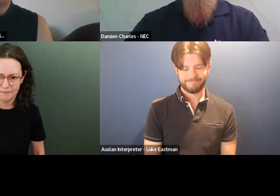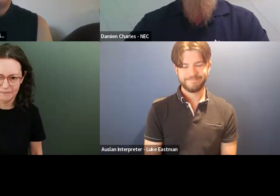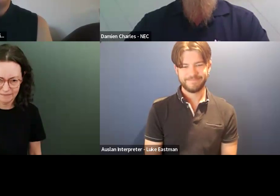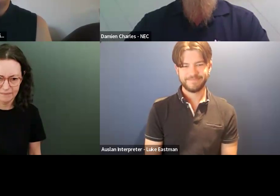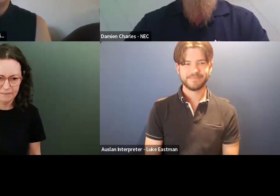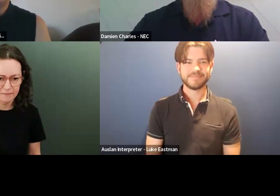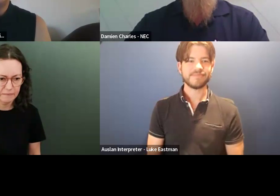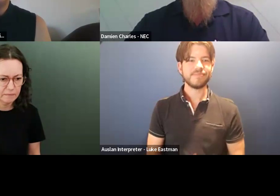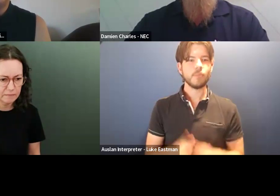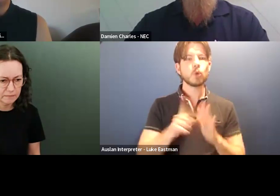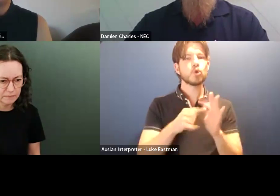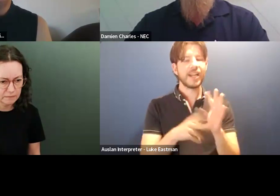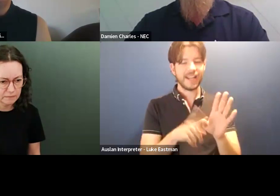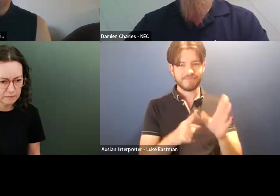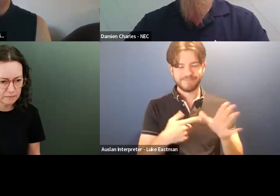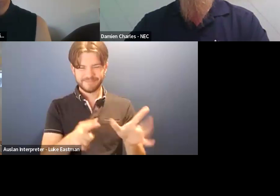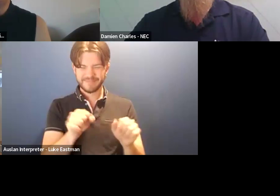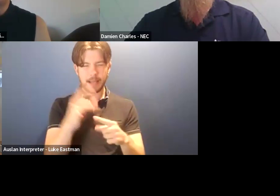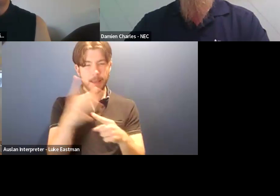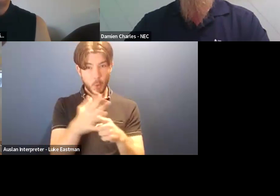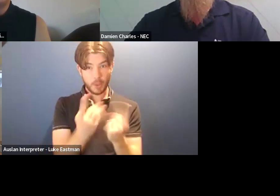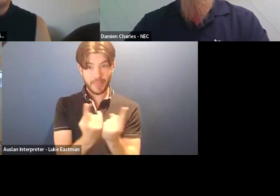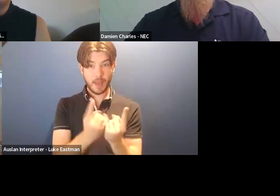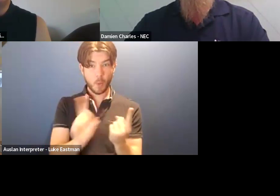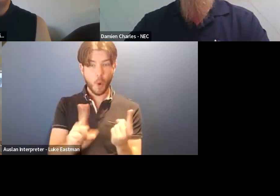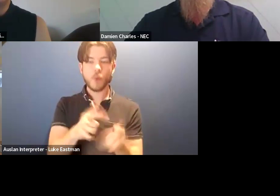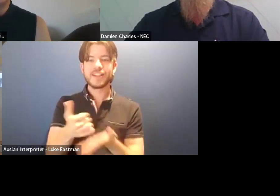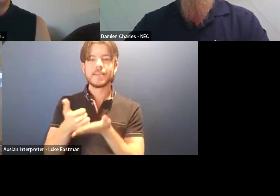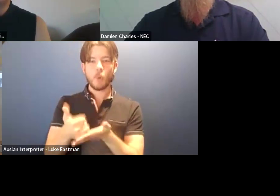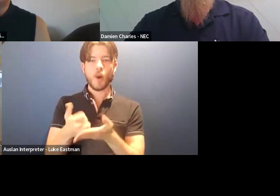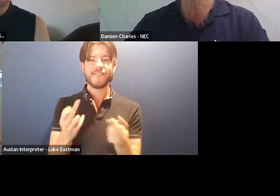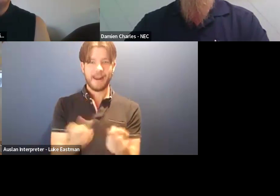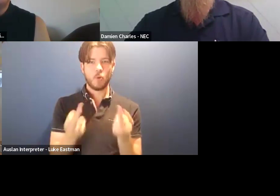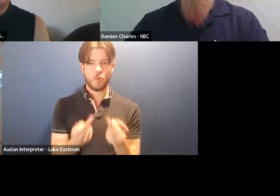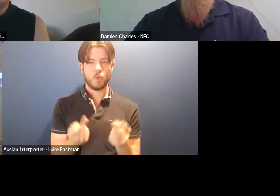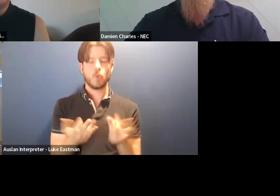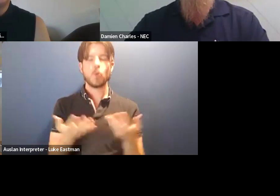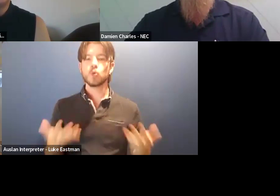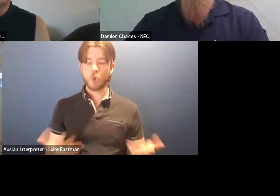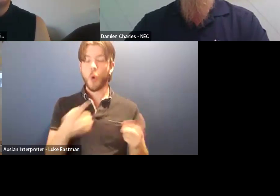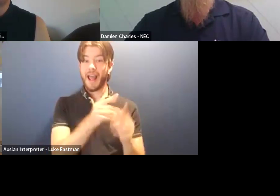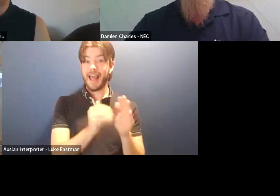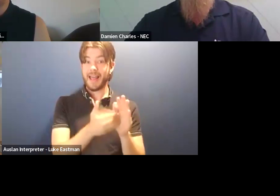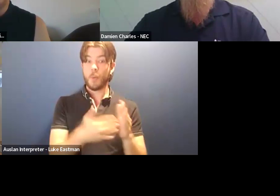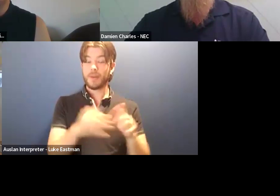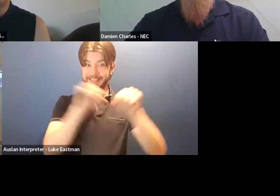is that the right employment supports are available so one of the things we know about the current DES system is it's